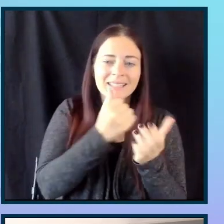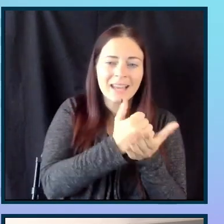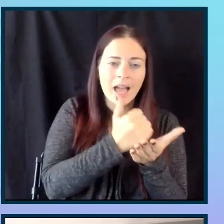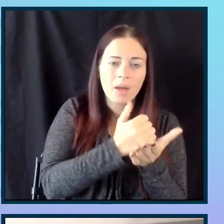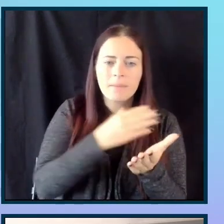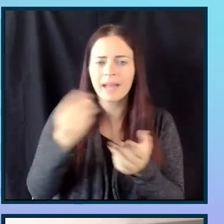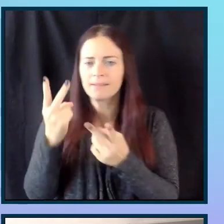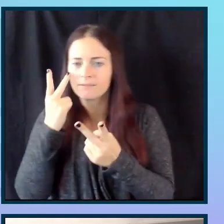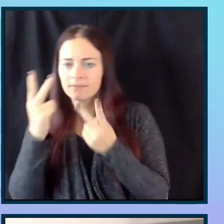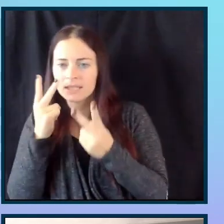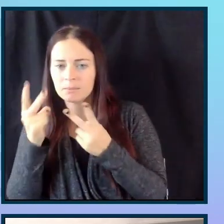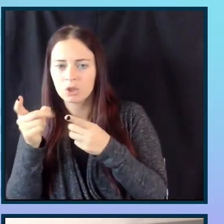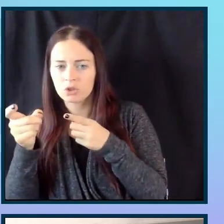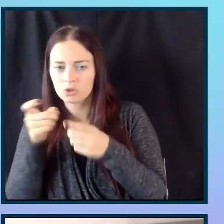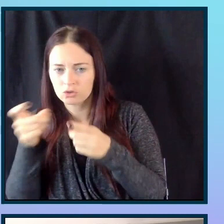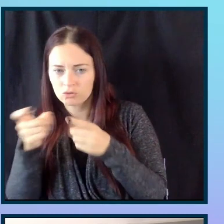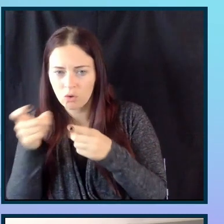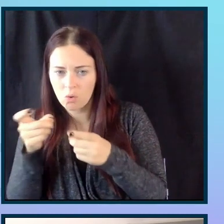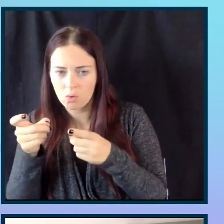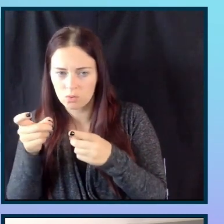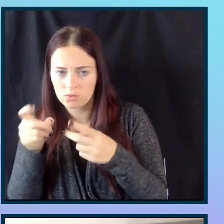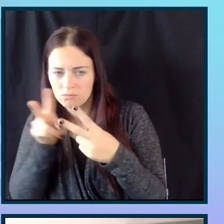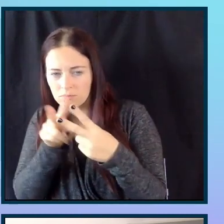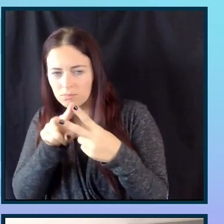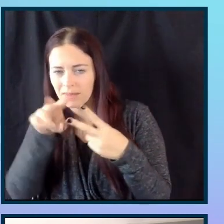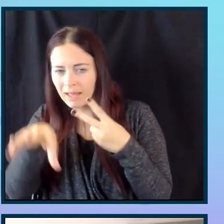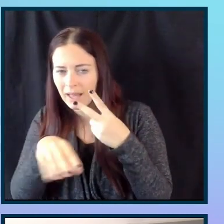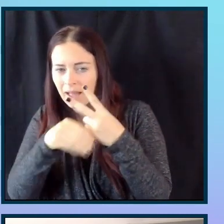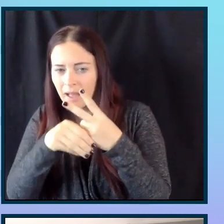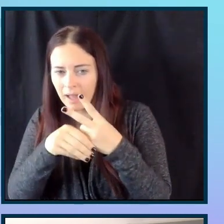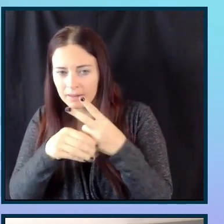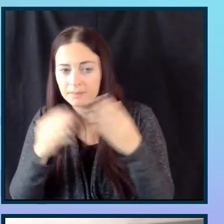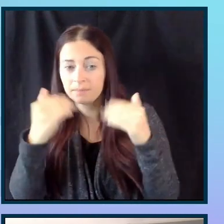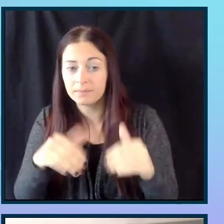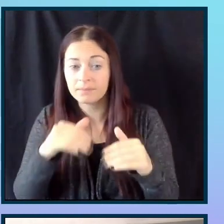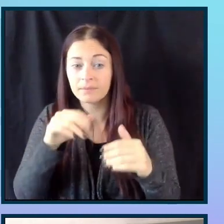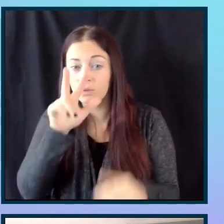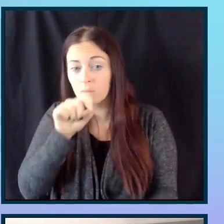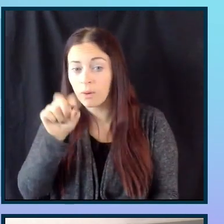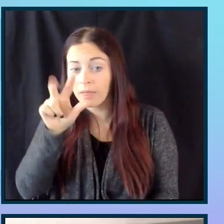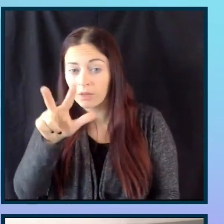For guideline 3.3 Input assistance, there's Accessible Authentication